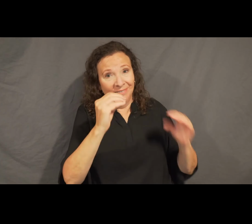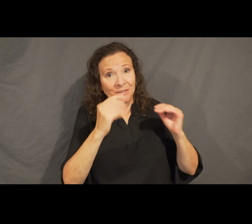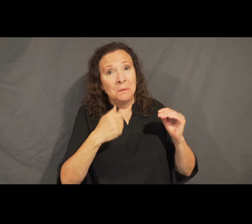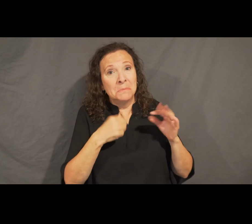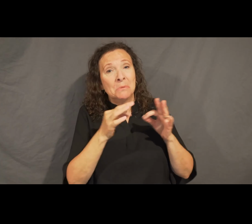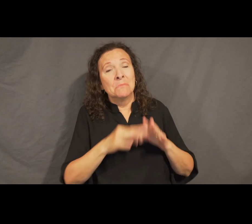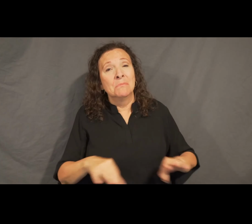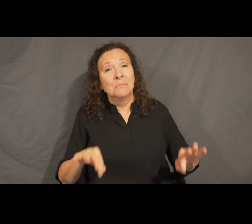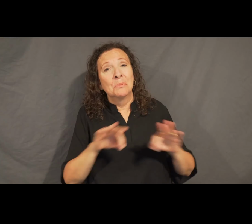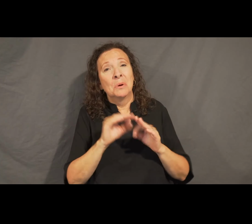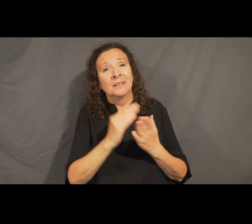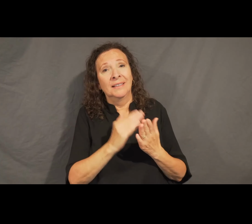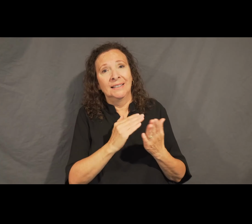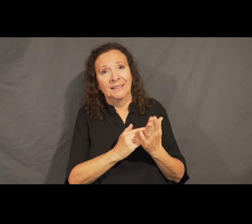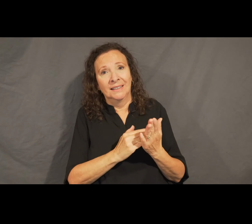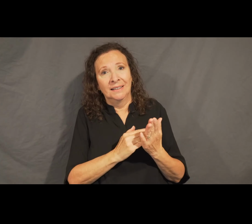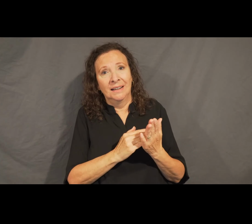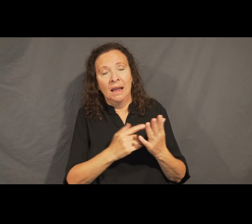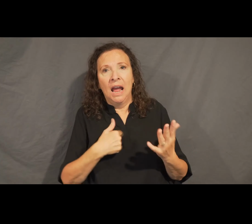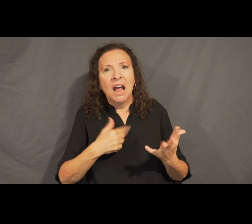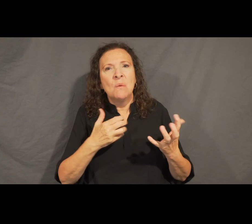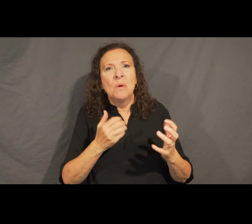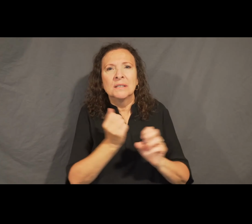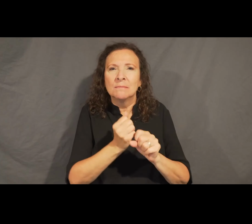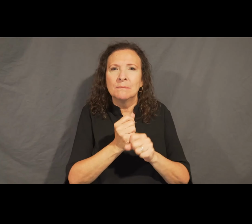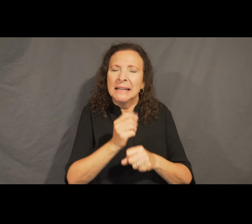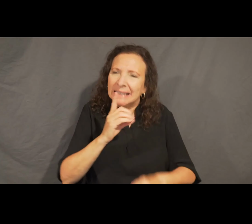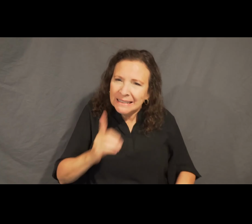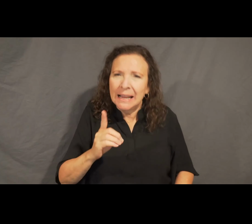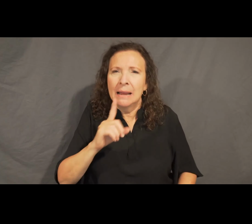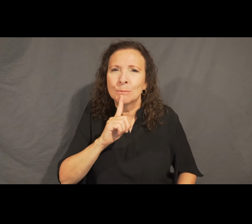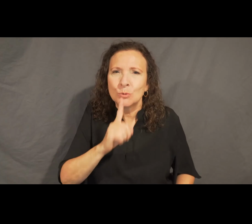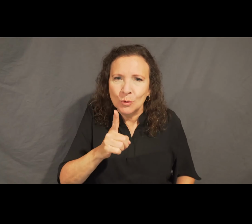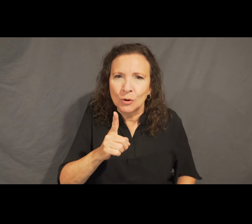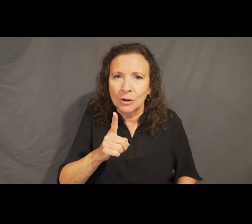How can I be so damn sure about what I think I know about my audience?